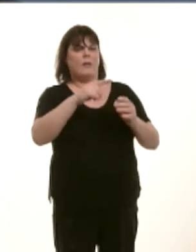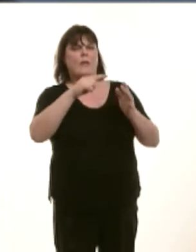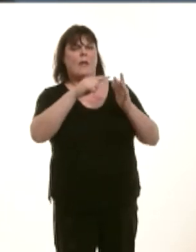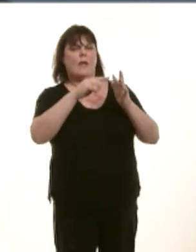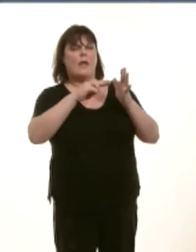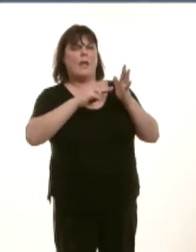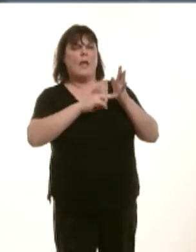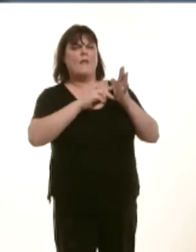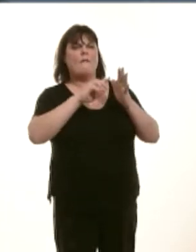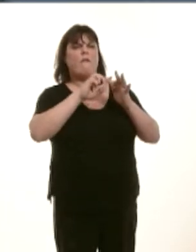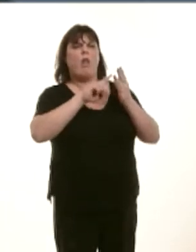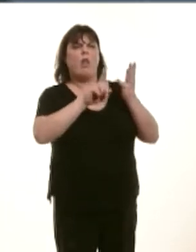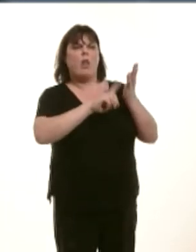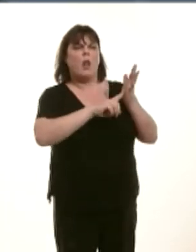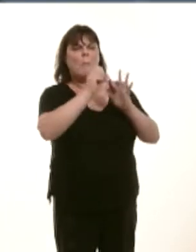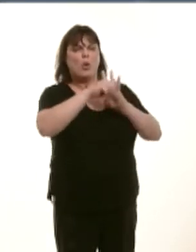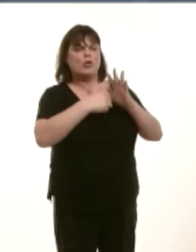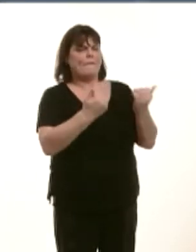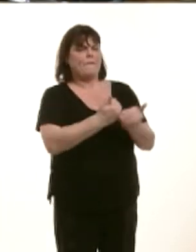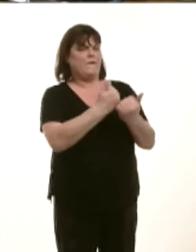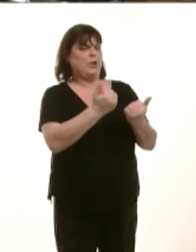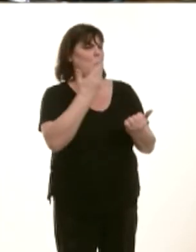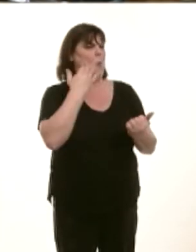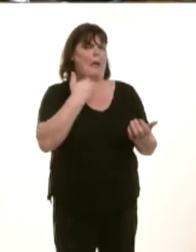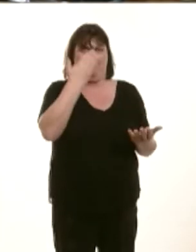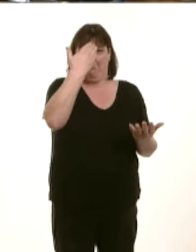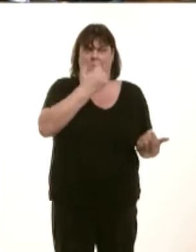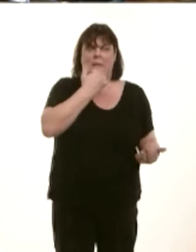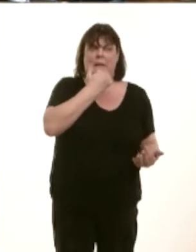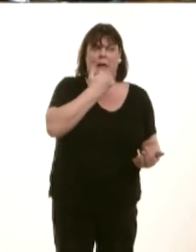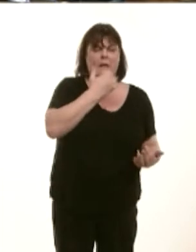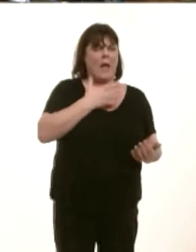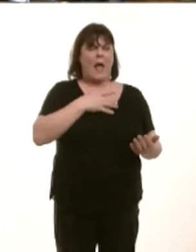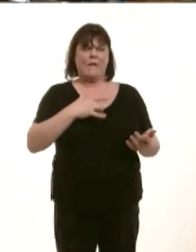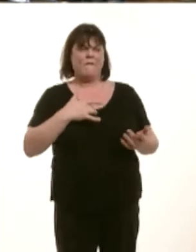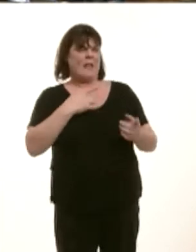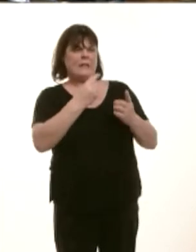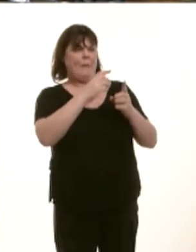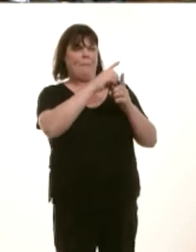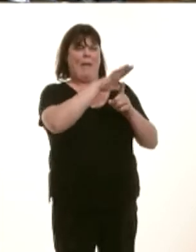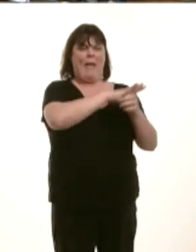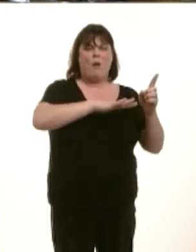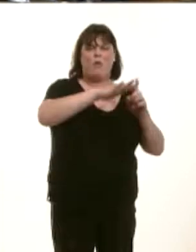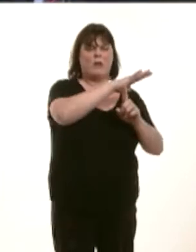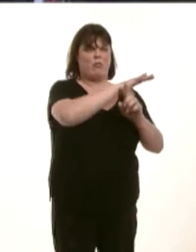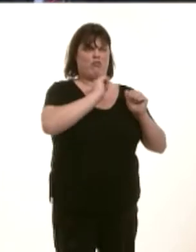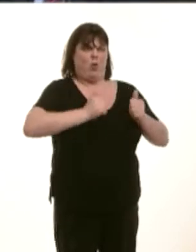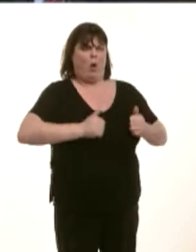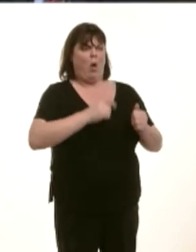that timeframe, arenít you concerned that this will lead to some serious digital inequality in these more rural areas? Carwyn Jones: Our target is, of course, to